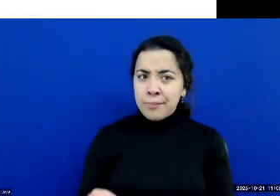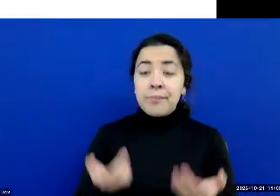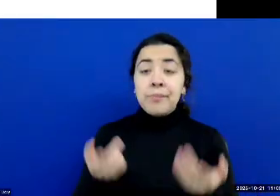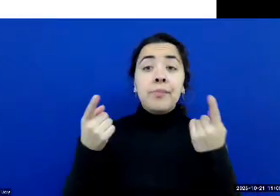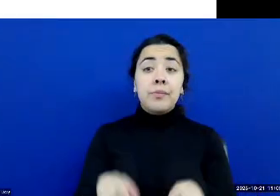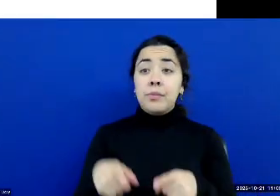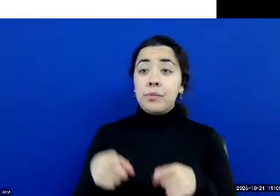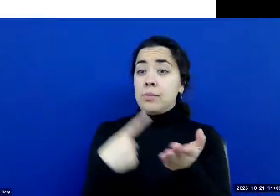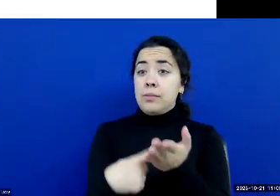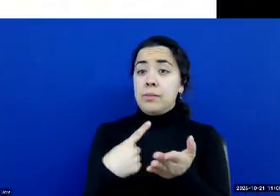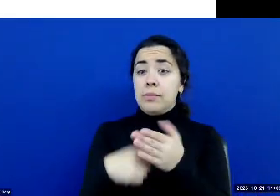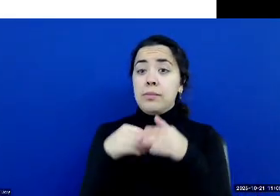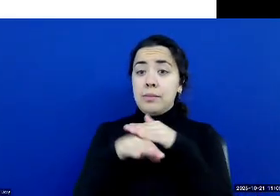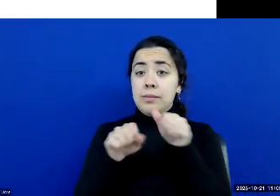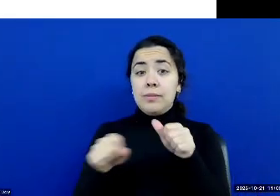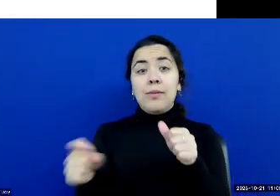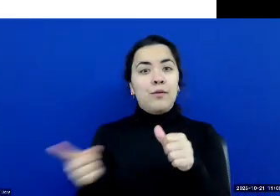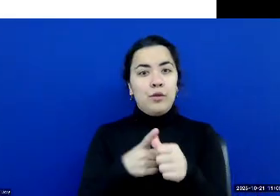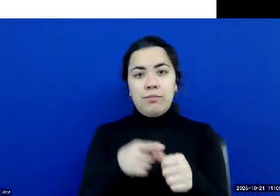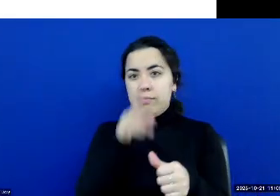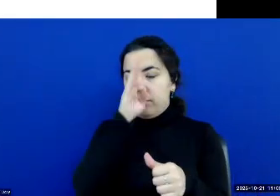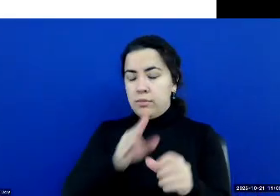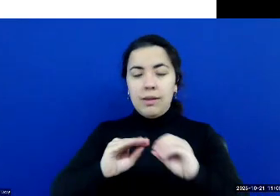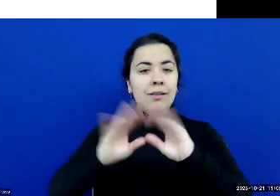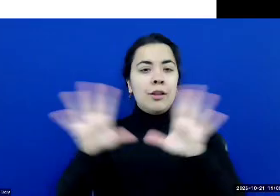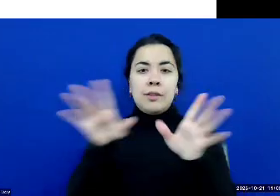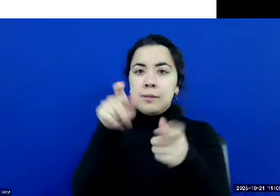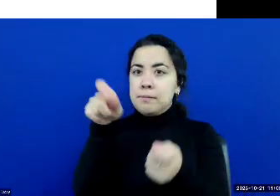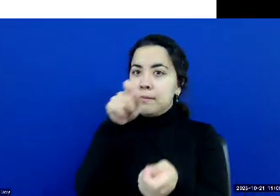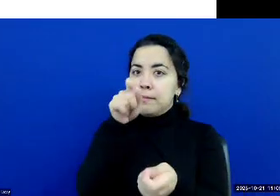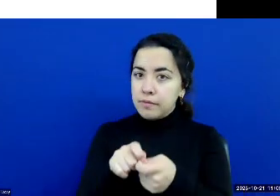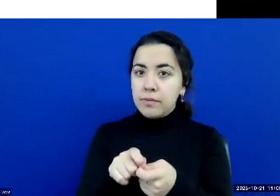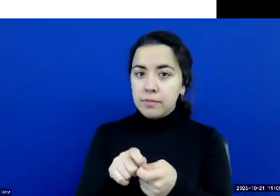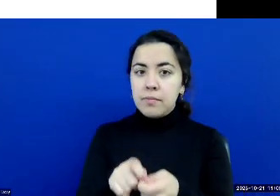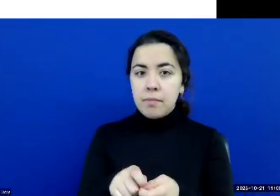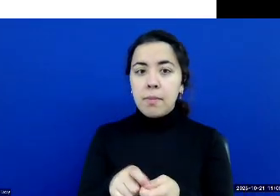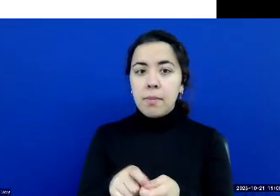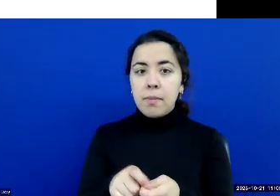Kathleen DeForest: When you're talking about accessibility, first of all, be very direct, clear, and specific.